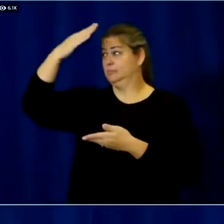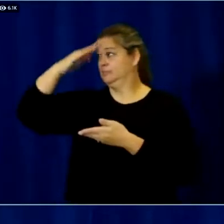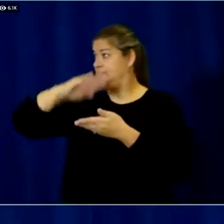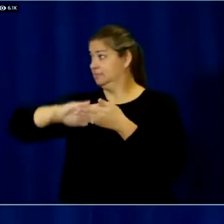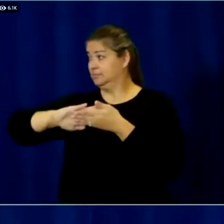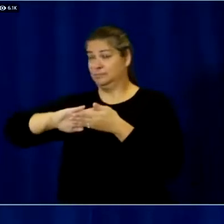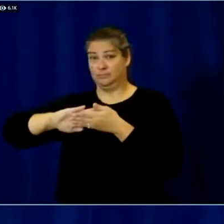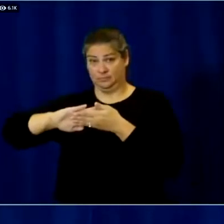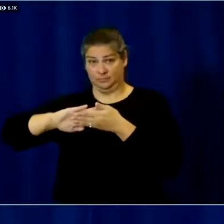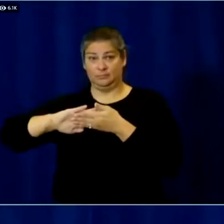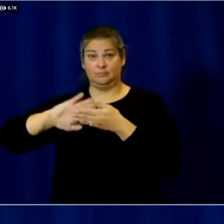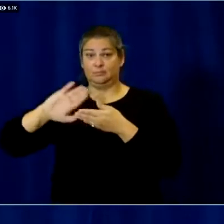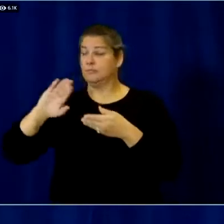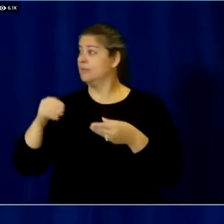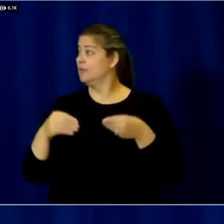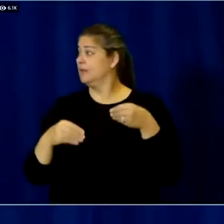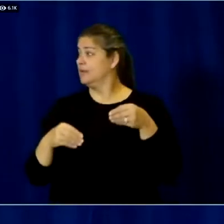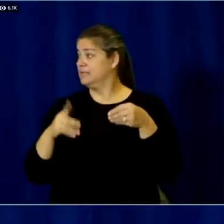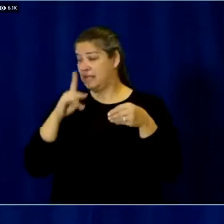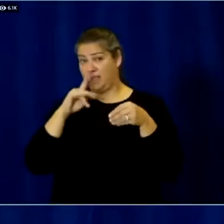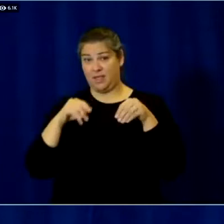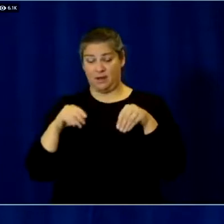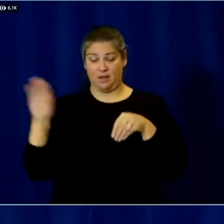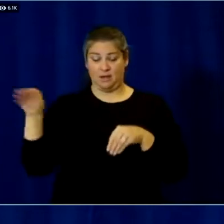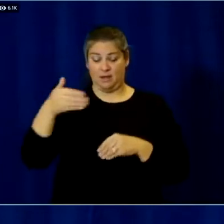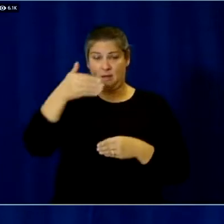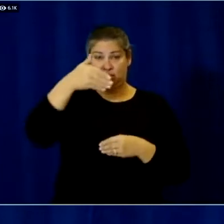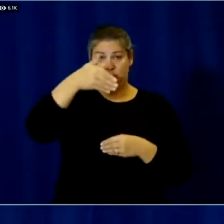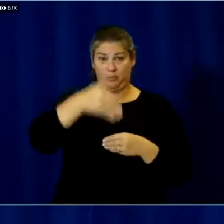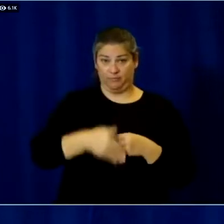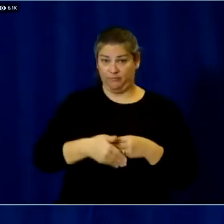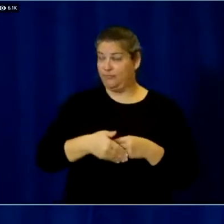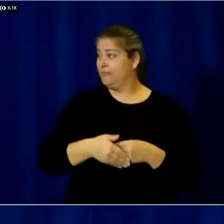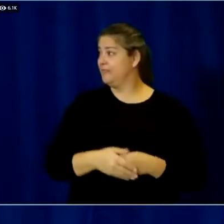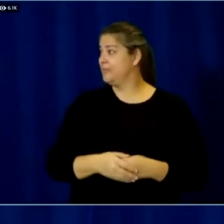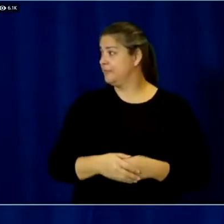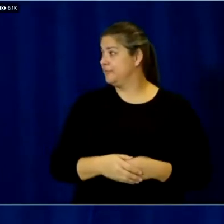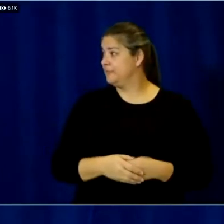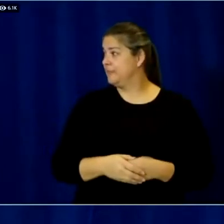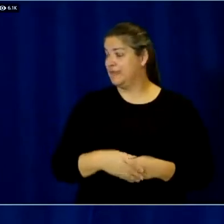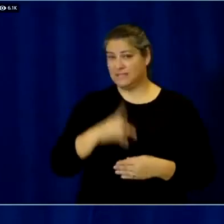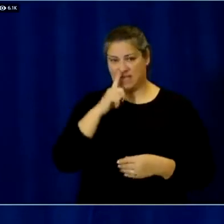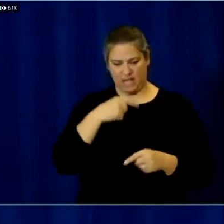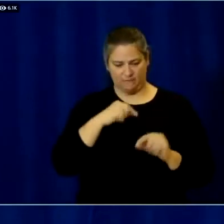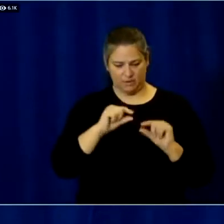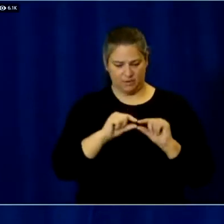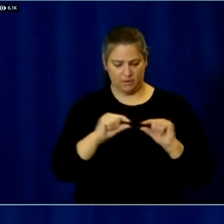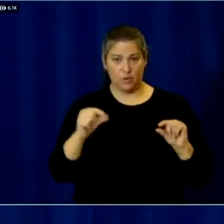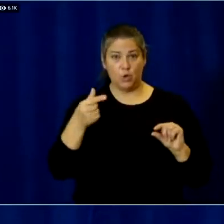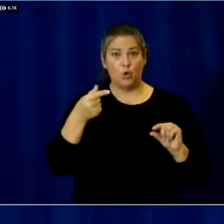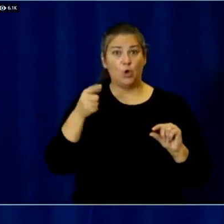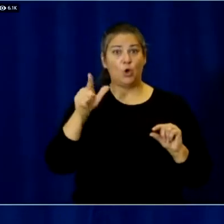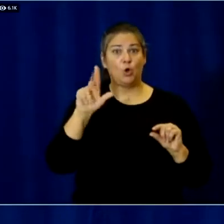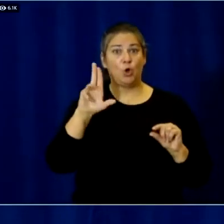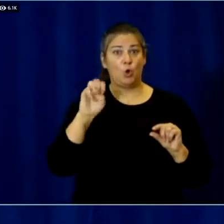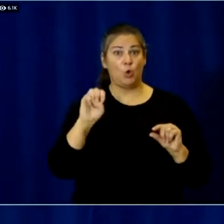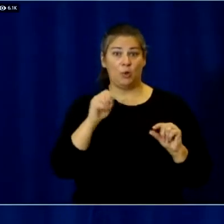in the inner envelope. Just tuck this in here. And look, There's a little strip here of glue. You could look it if you like to do that, but you don't